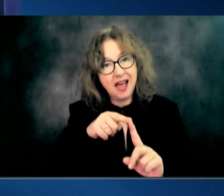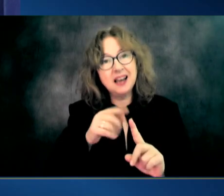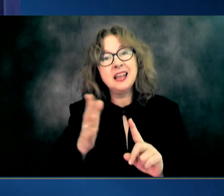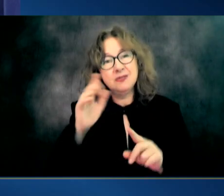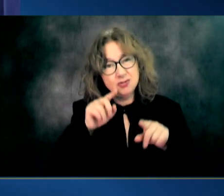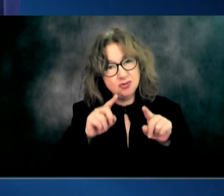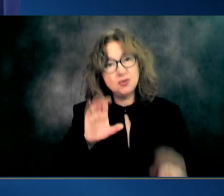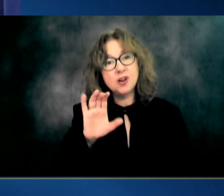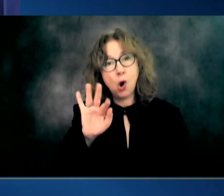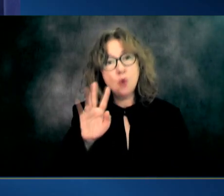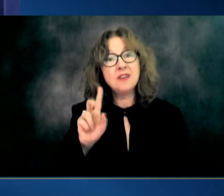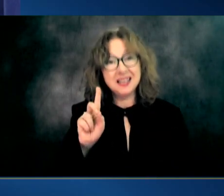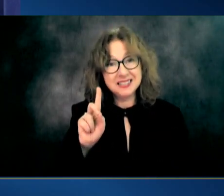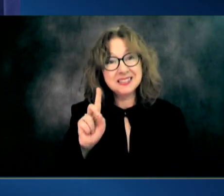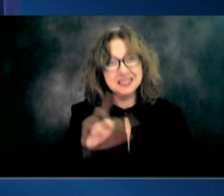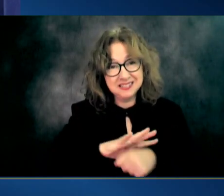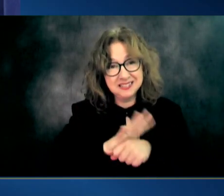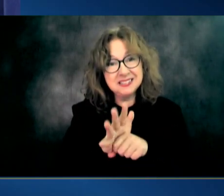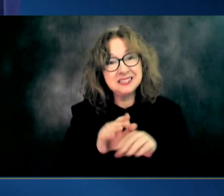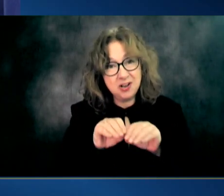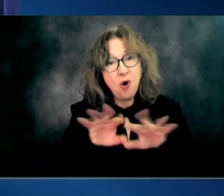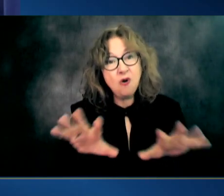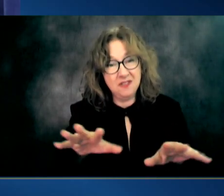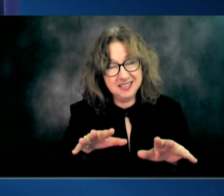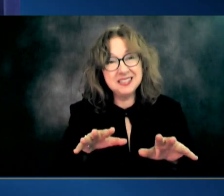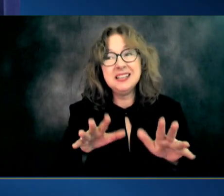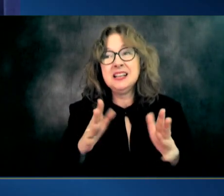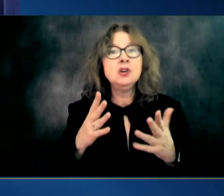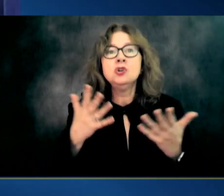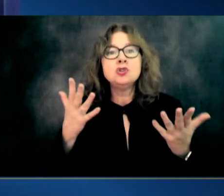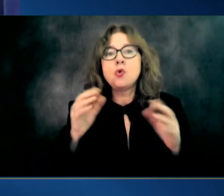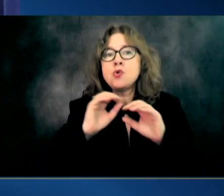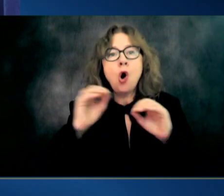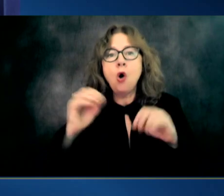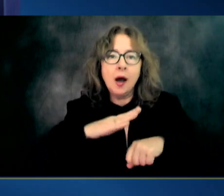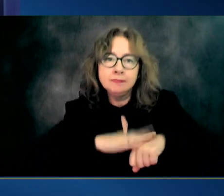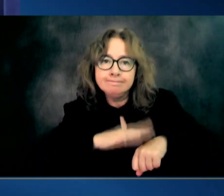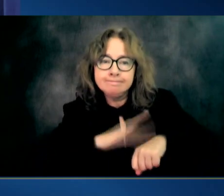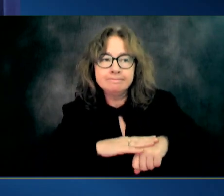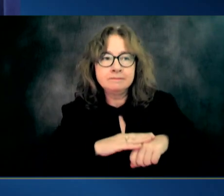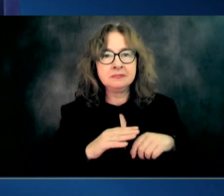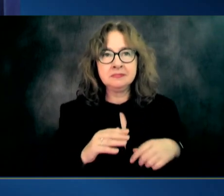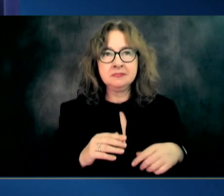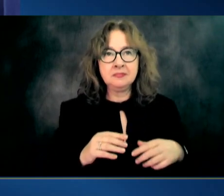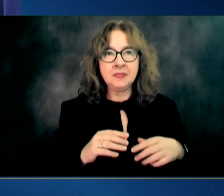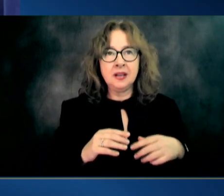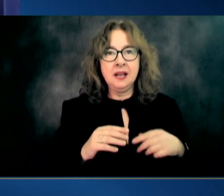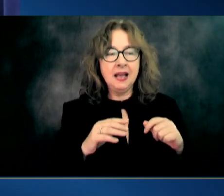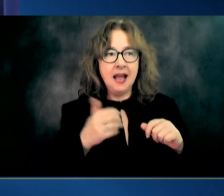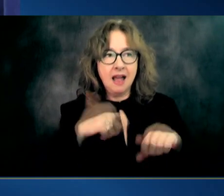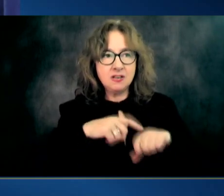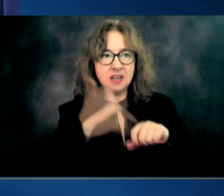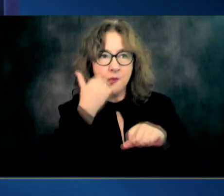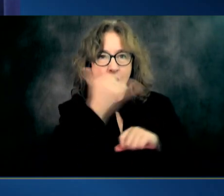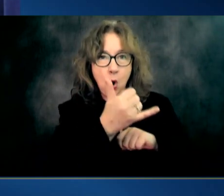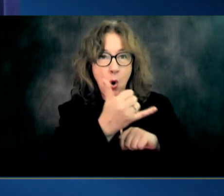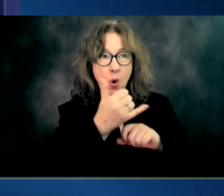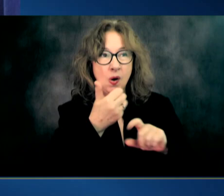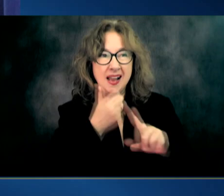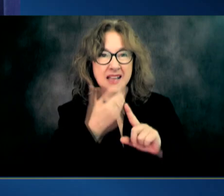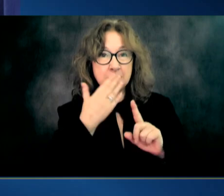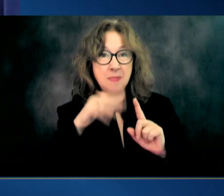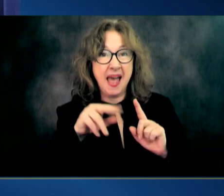And so, no one kind of wonders of, like, every time we call you, it's bad news, bad news,